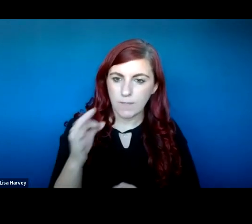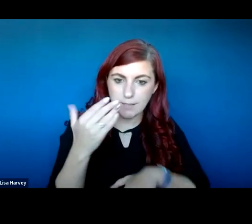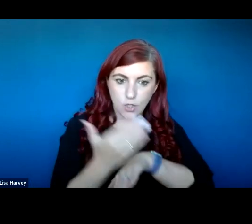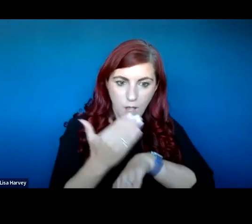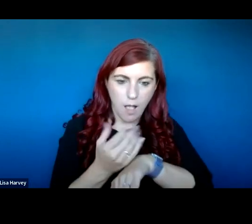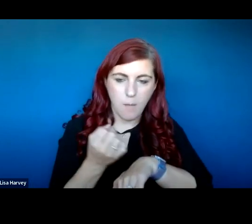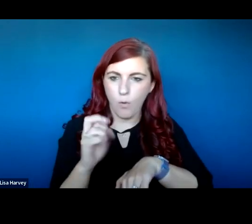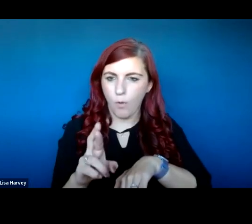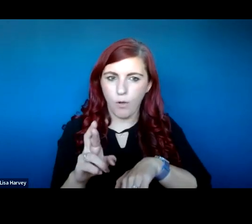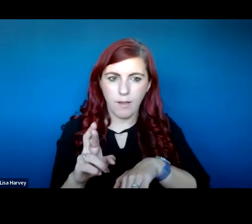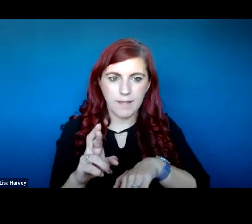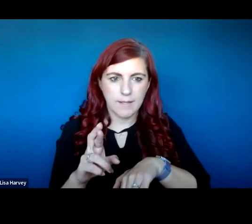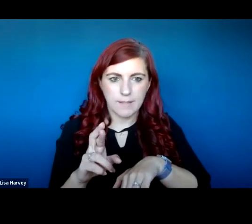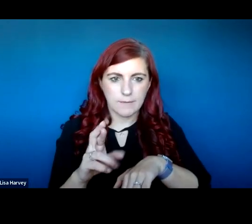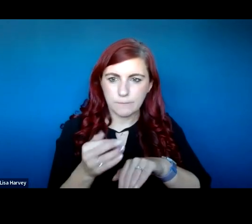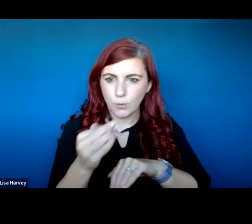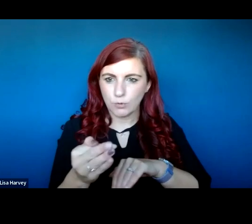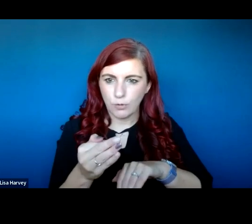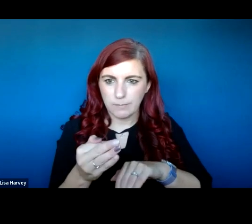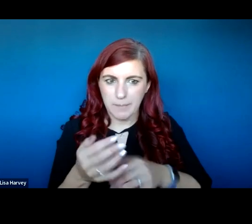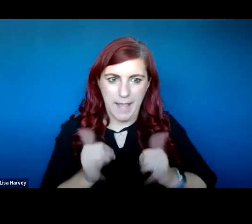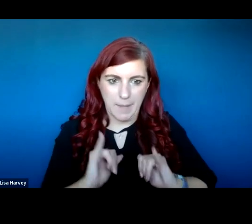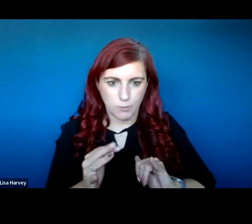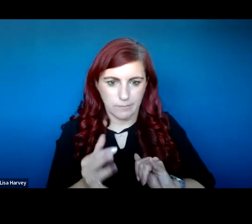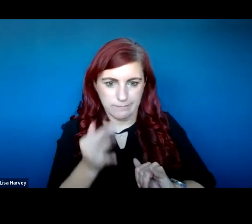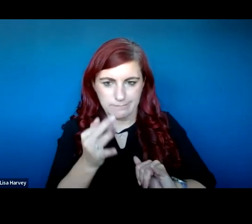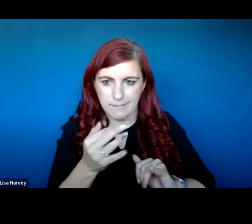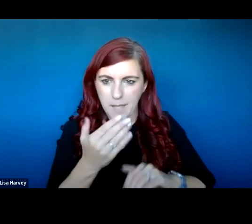The Together Academy is a social training college.